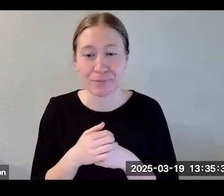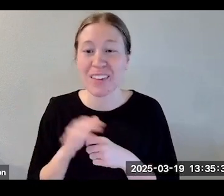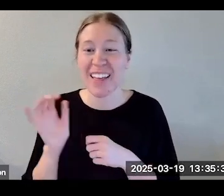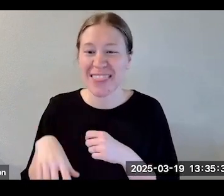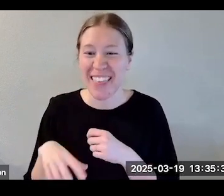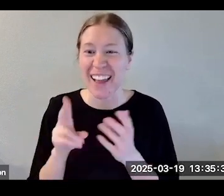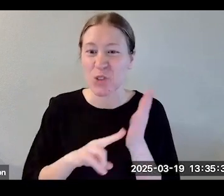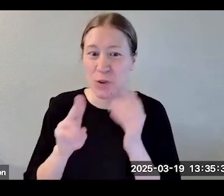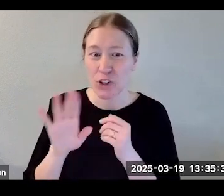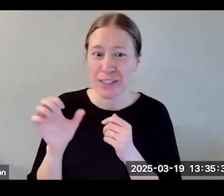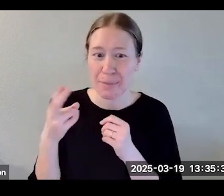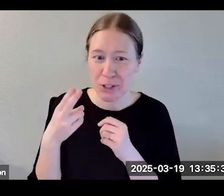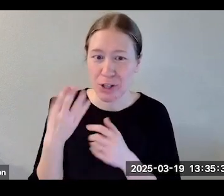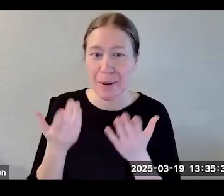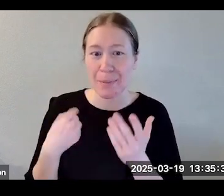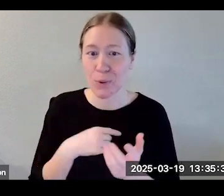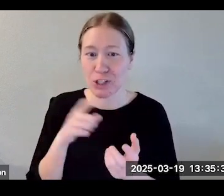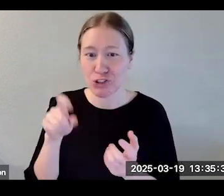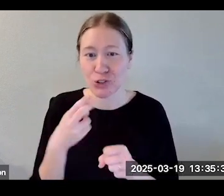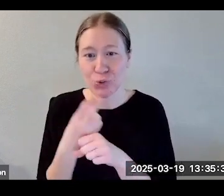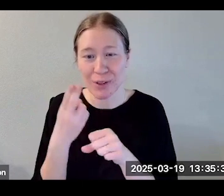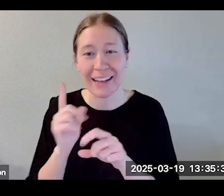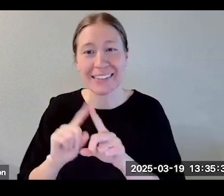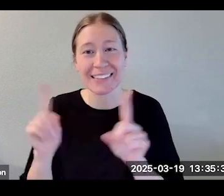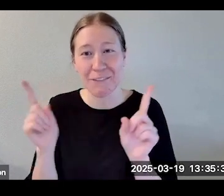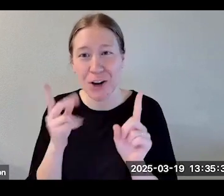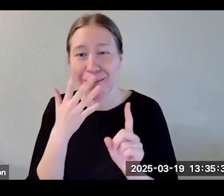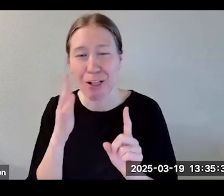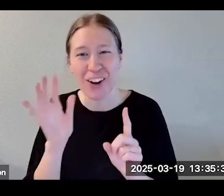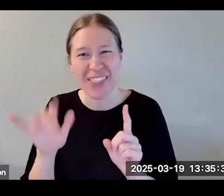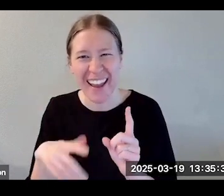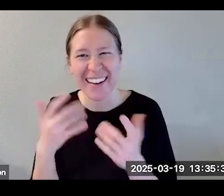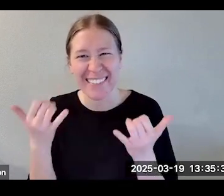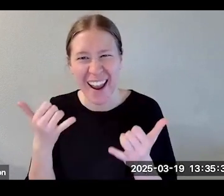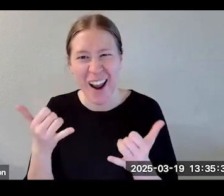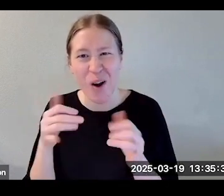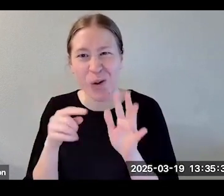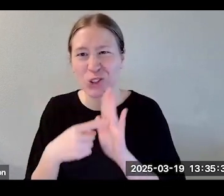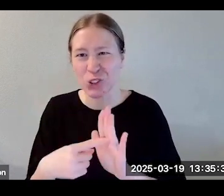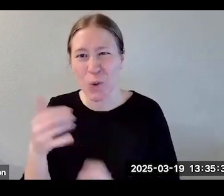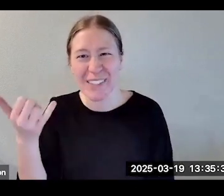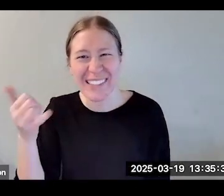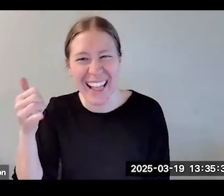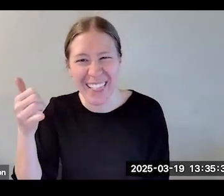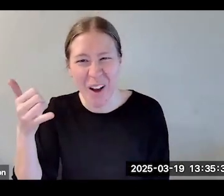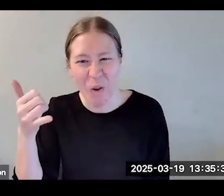is in yellow or maize text, I think, in this case against the white background.